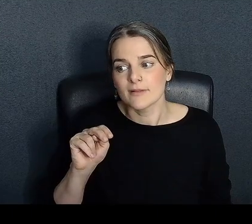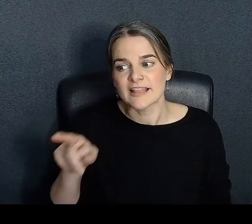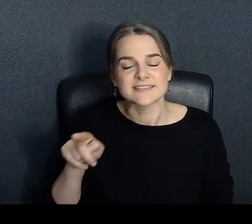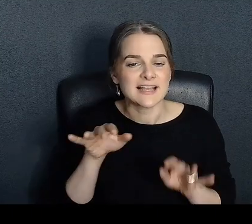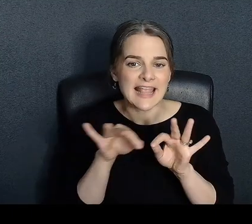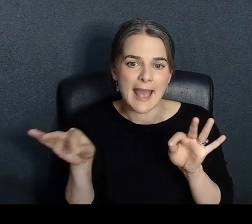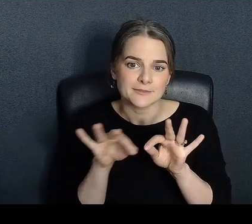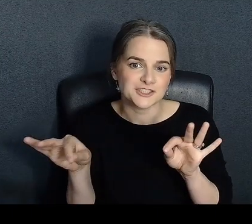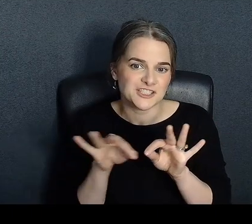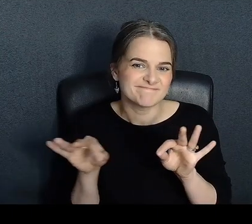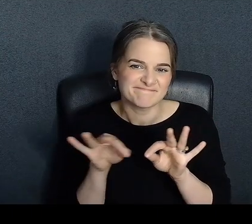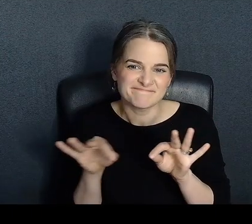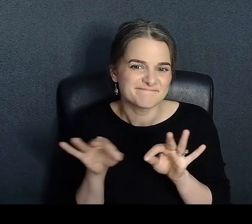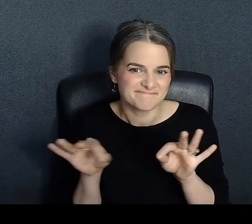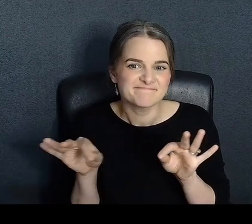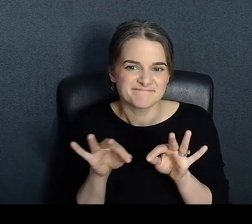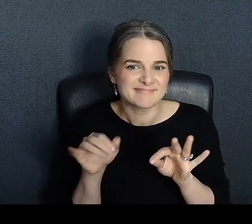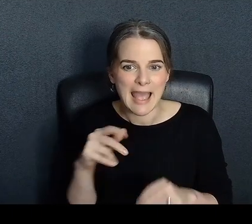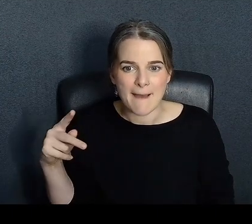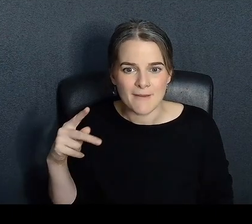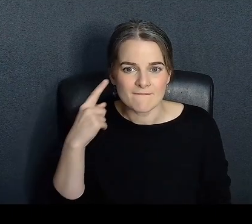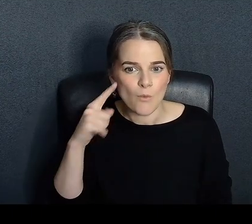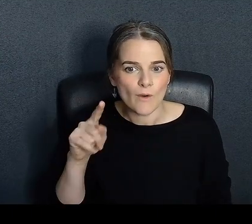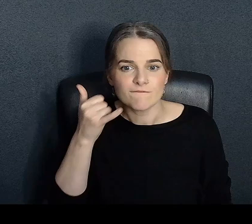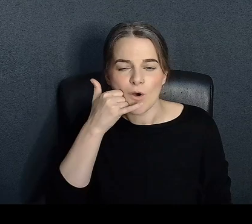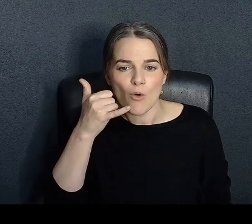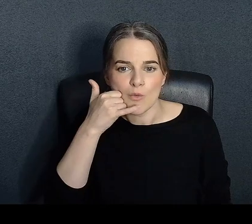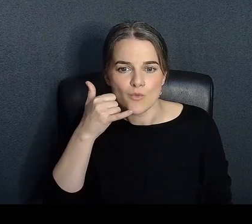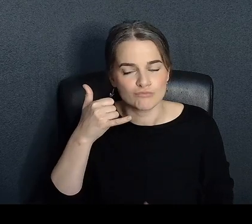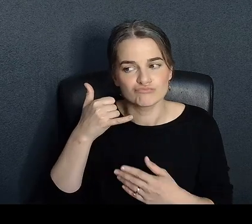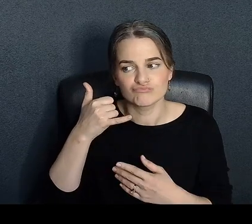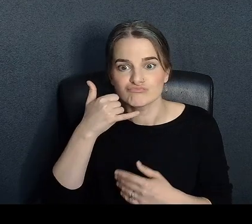And this is available on both operating systems.